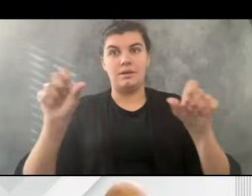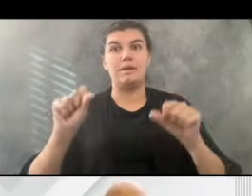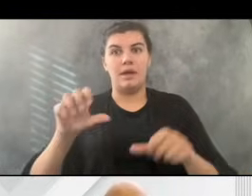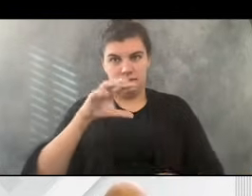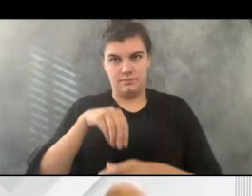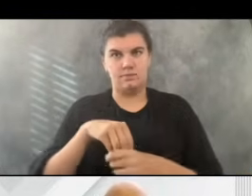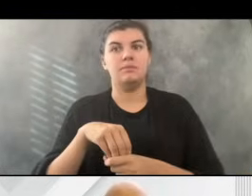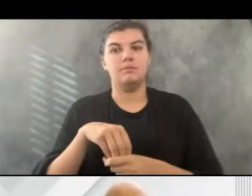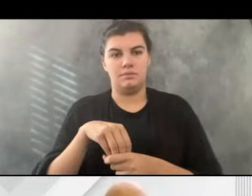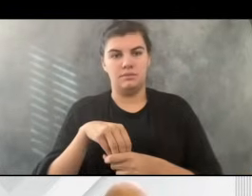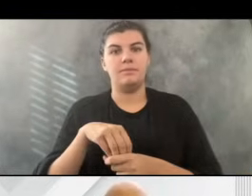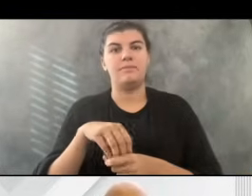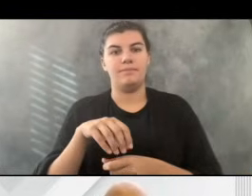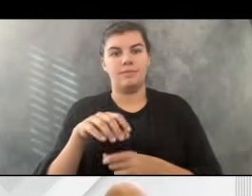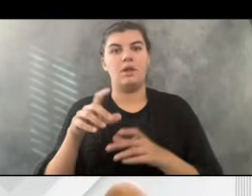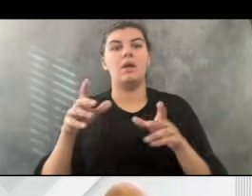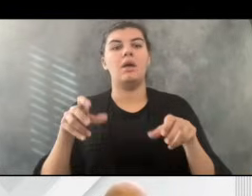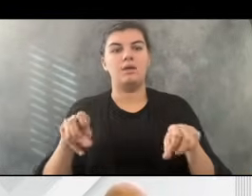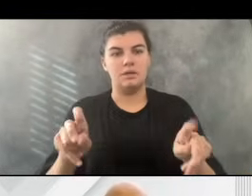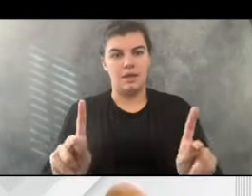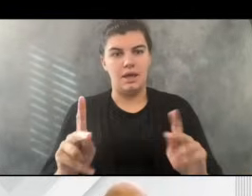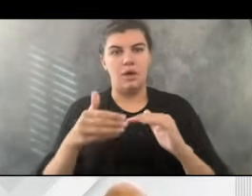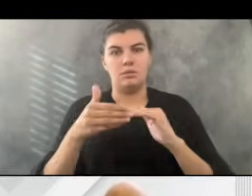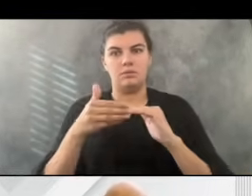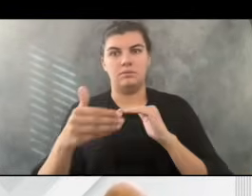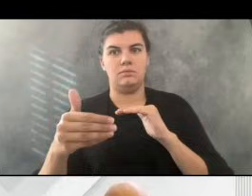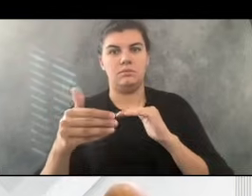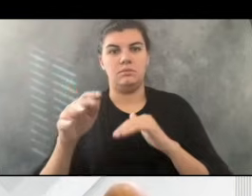A handrail is permitted to protrude 4.5 inches maximum.